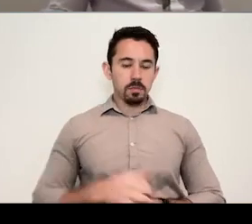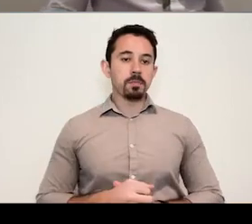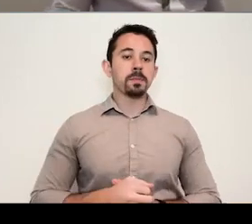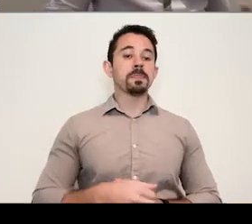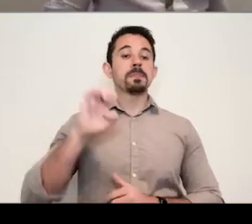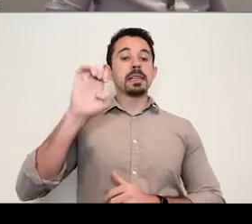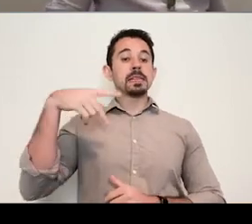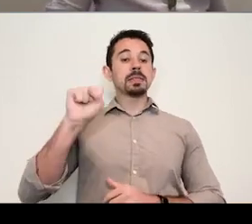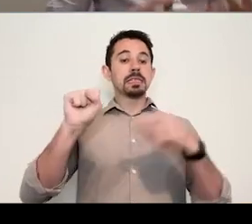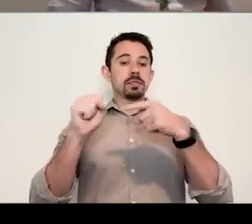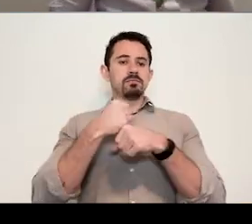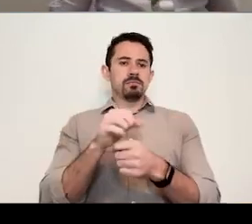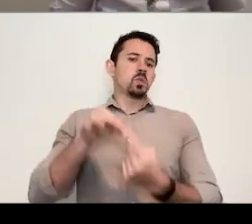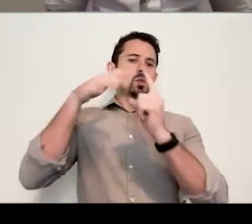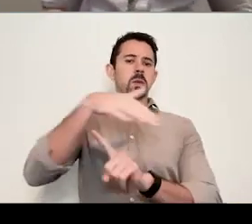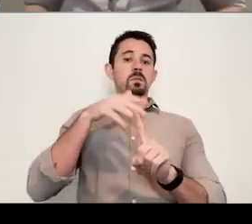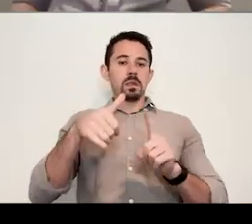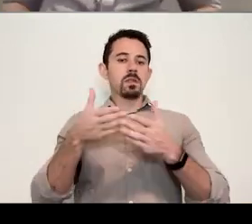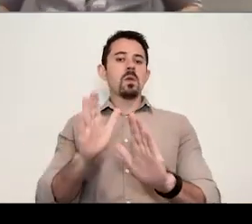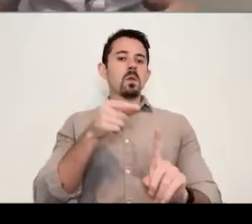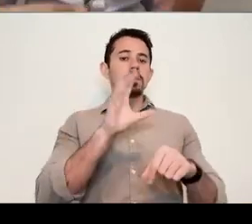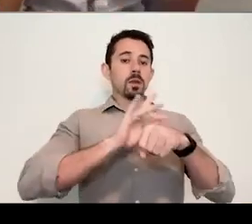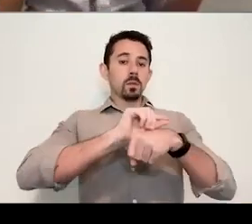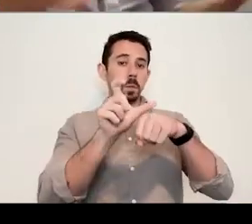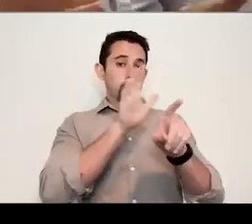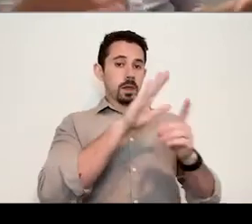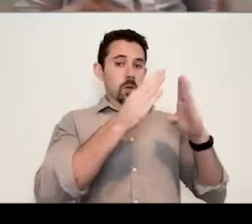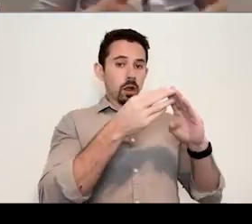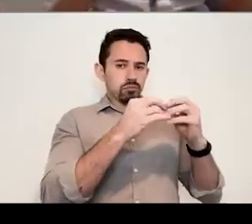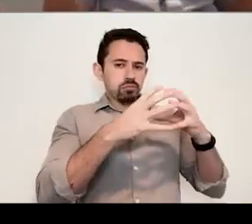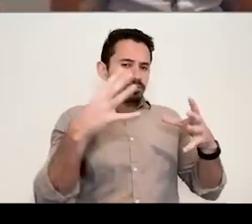the EPS create a unique environment allowing the biofilm community to have unique